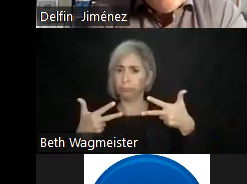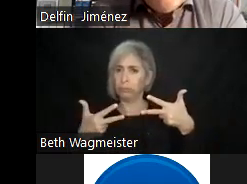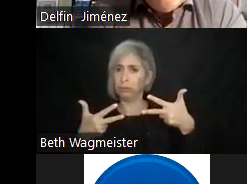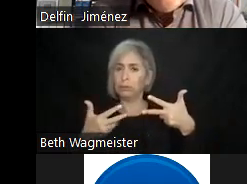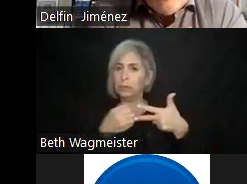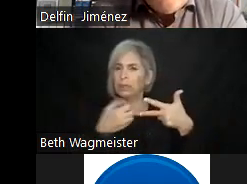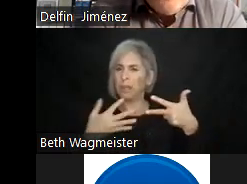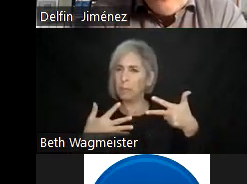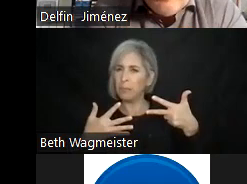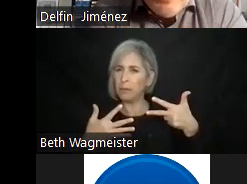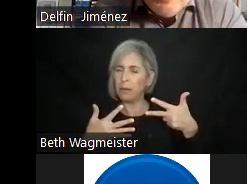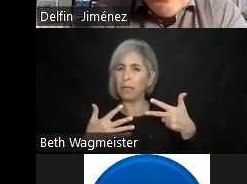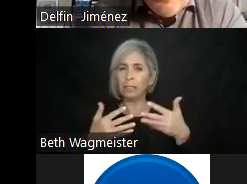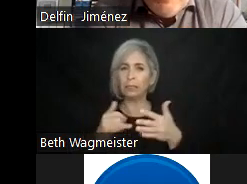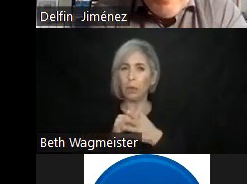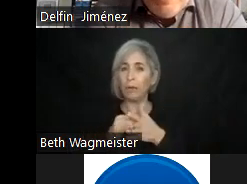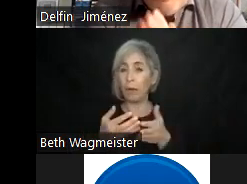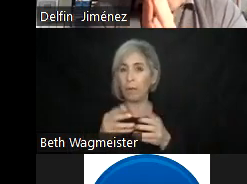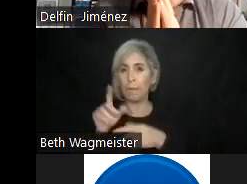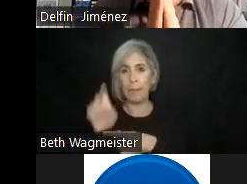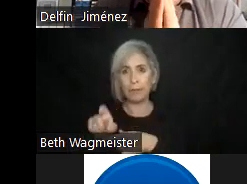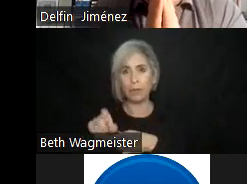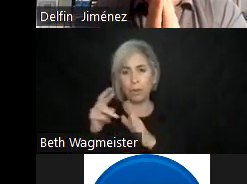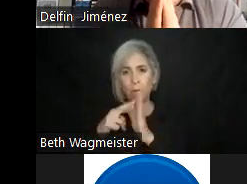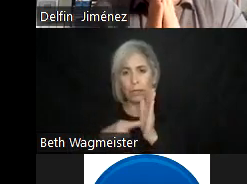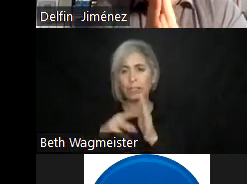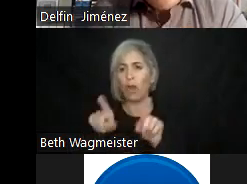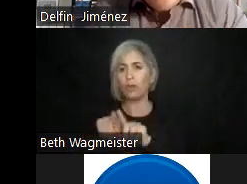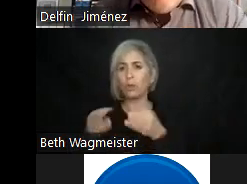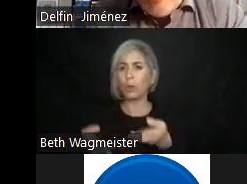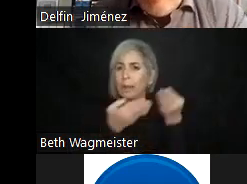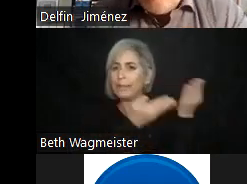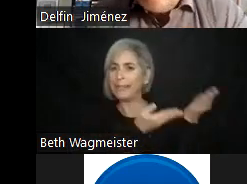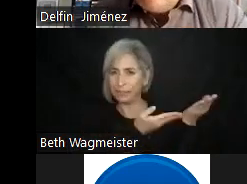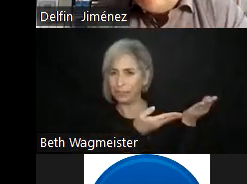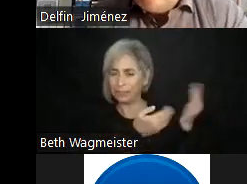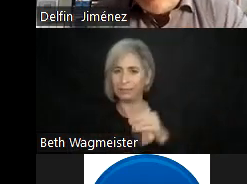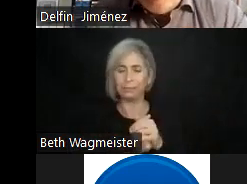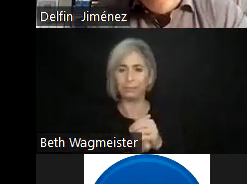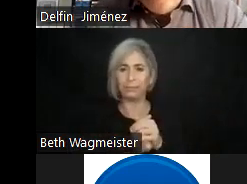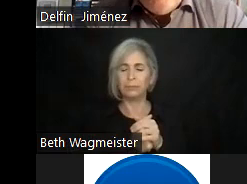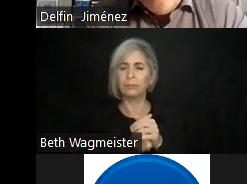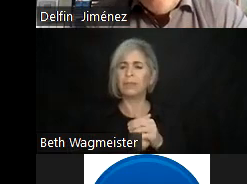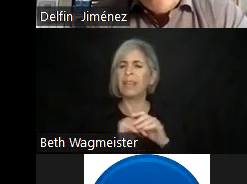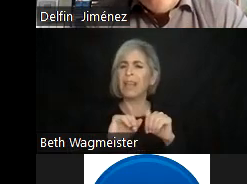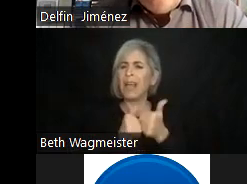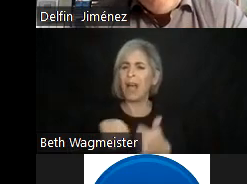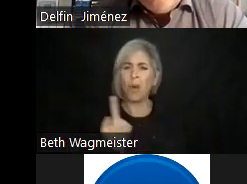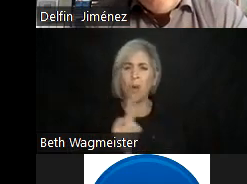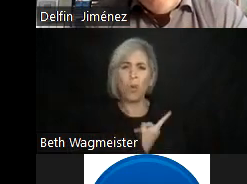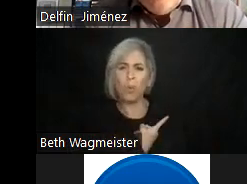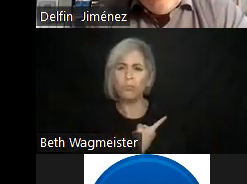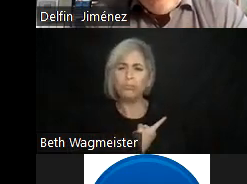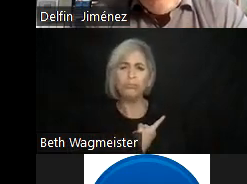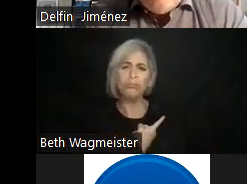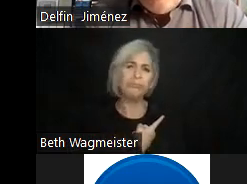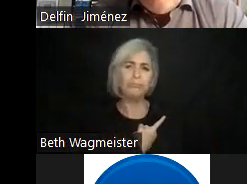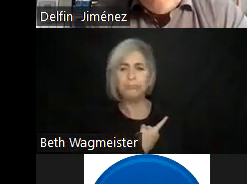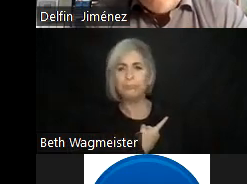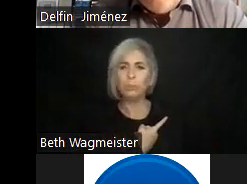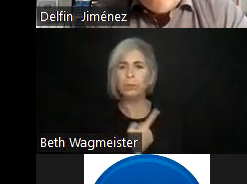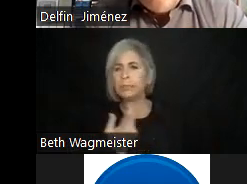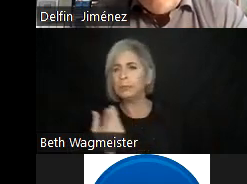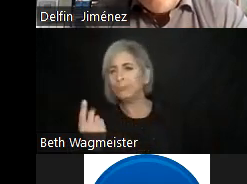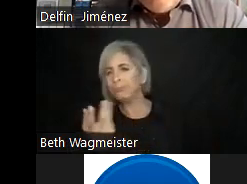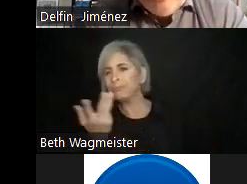and also recommendations. And then how can we difference, how can we understand